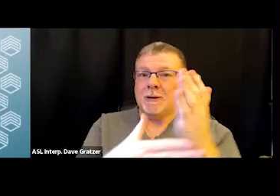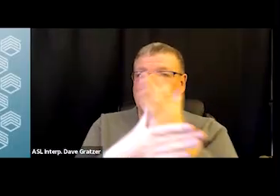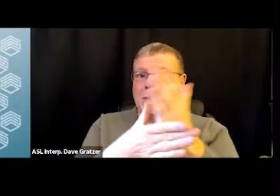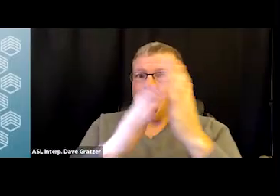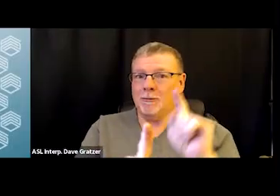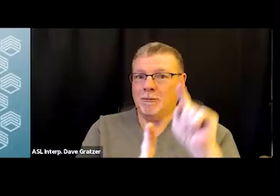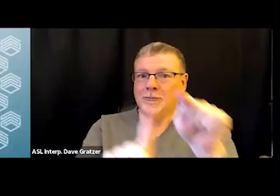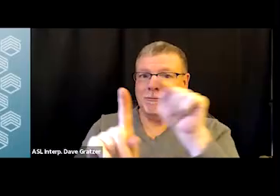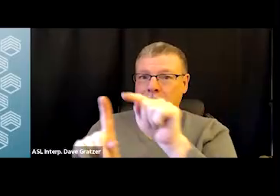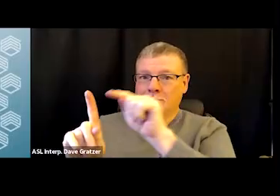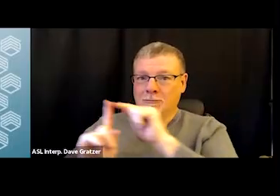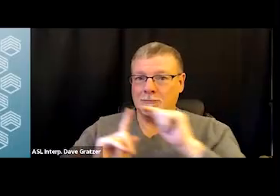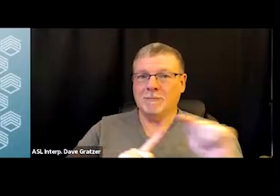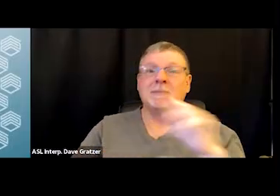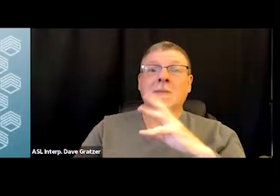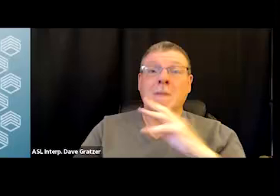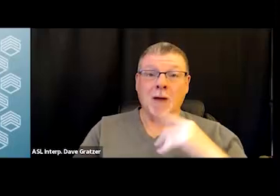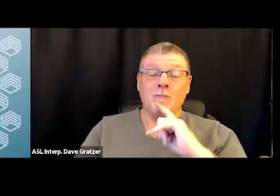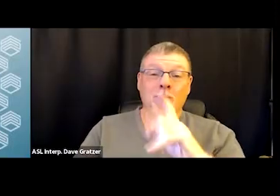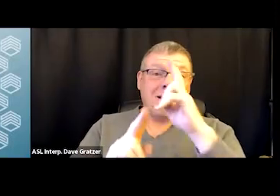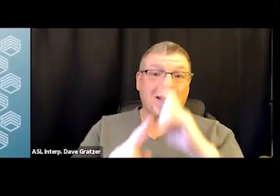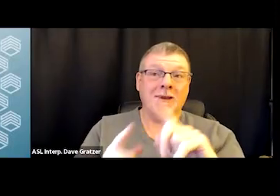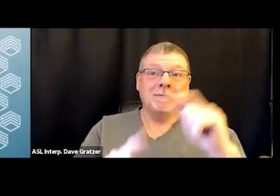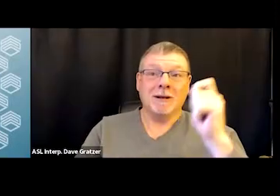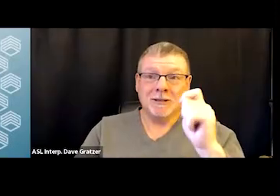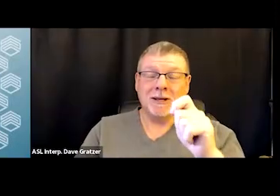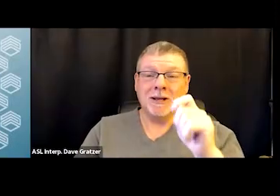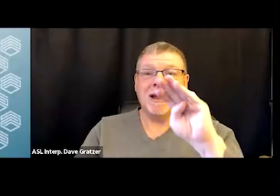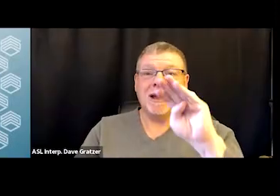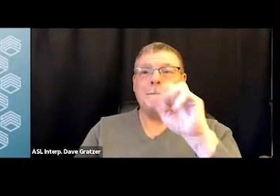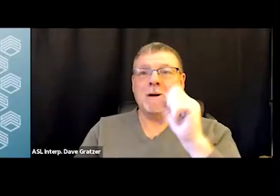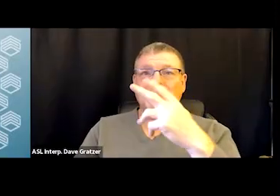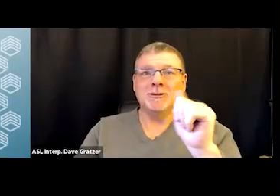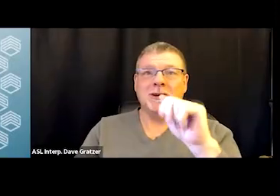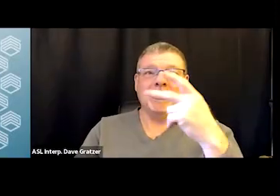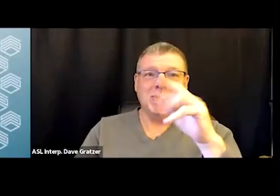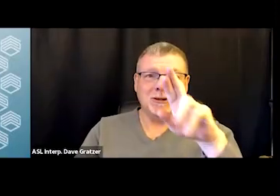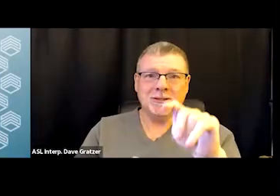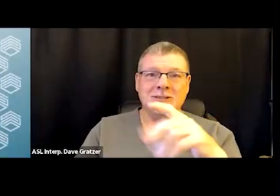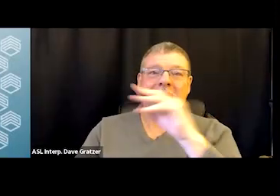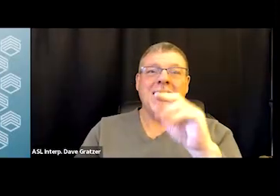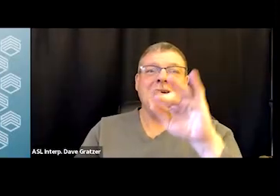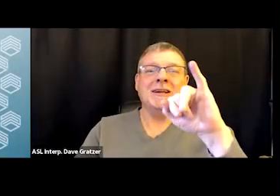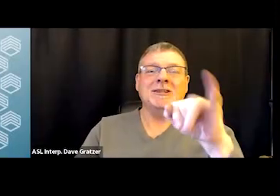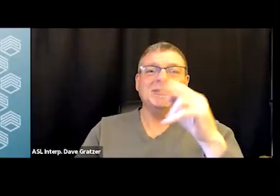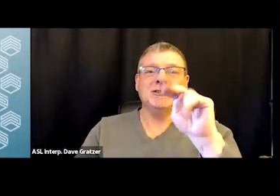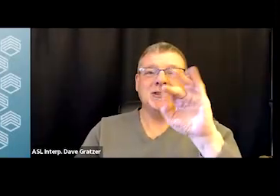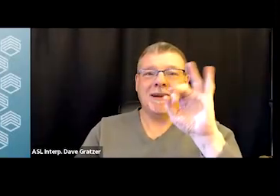And, uh, we're really honored today to be joined by Judge Har- uh, Marsha Hirsch and Jennifer Johnson, and I will introduce them shortly.